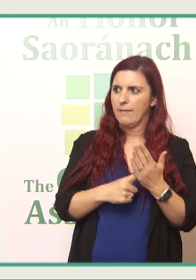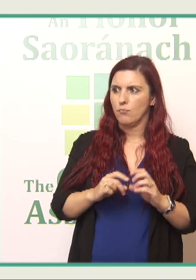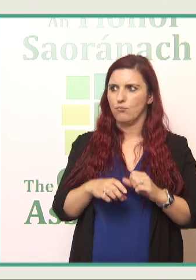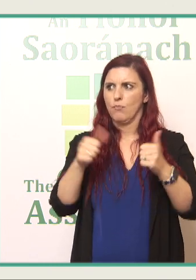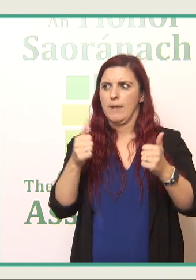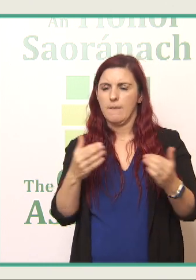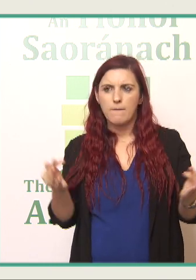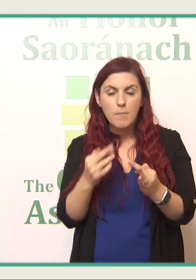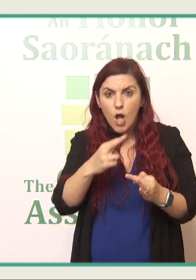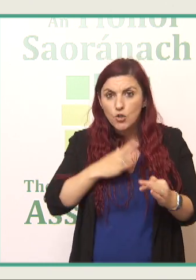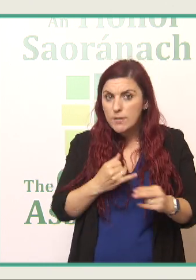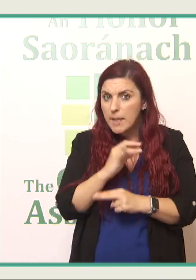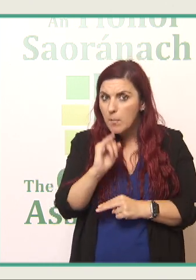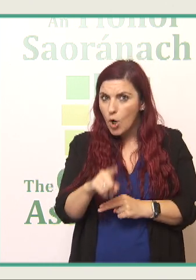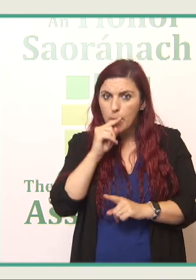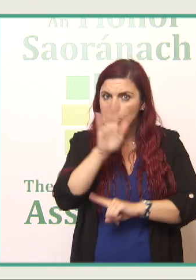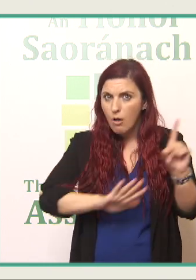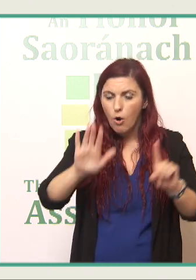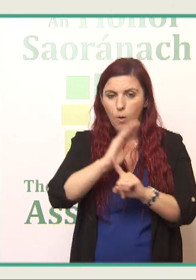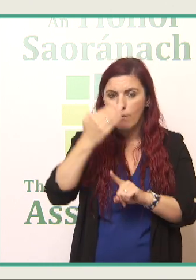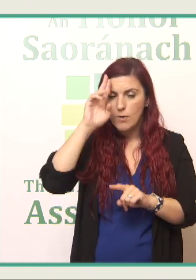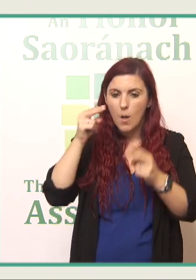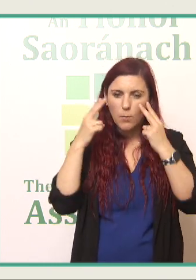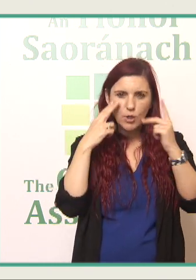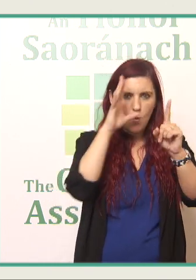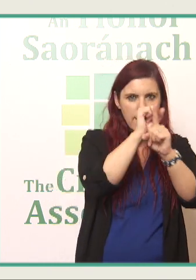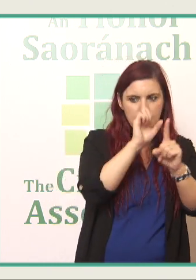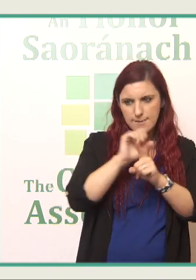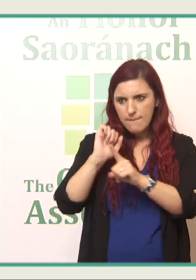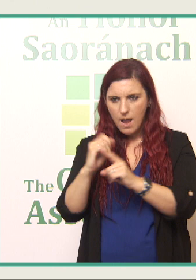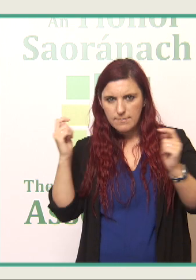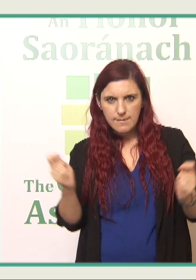just in the barn but right across Ireland and we need to identify celebrate and support those